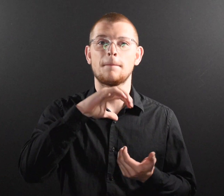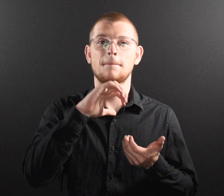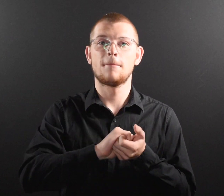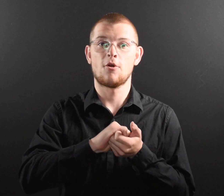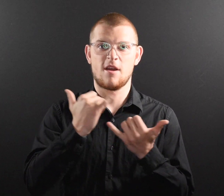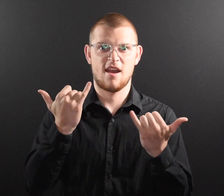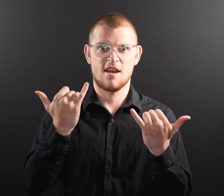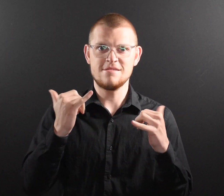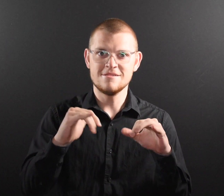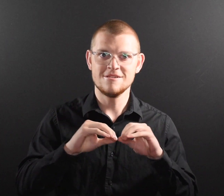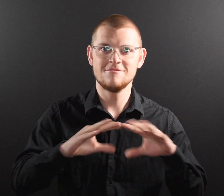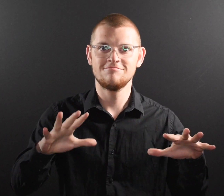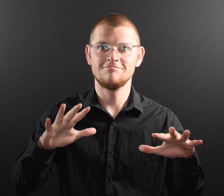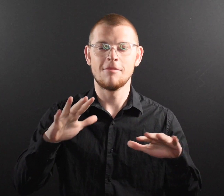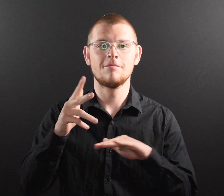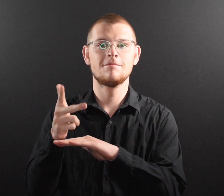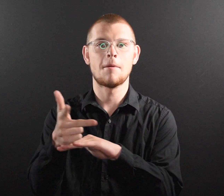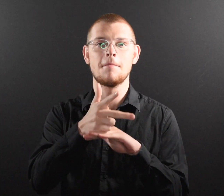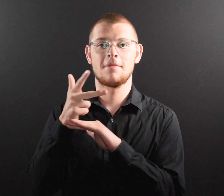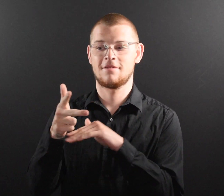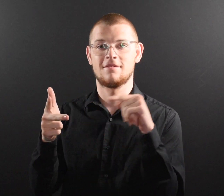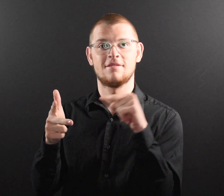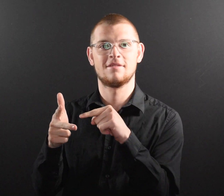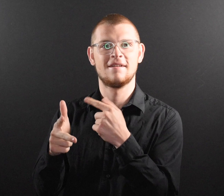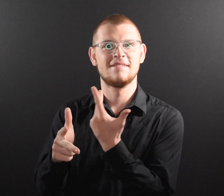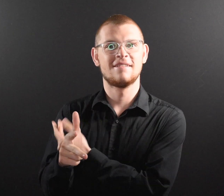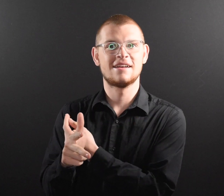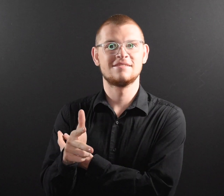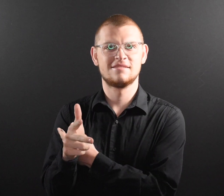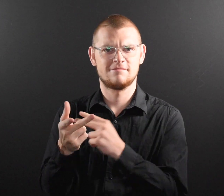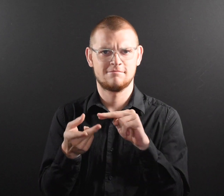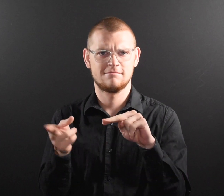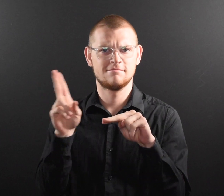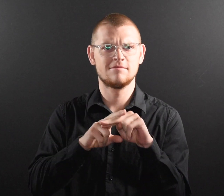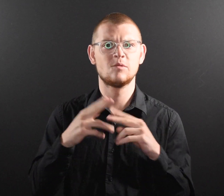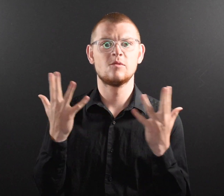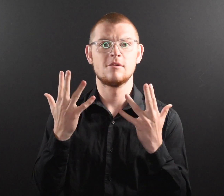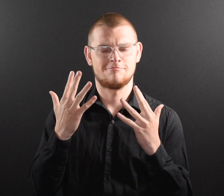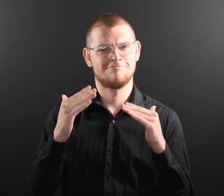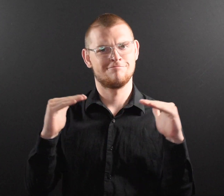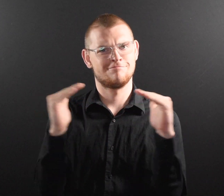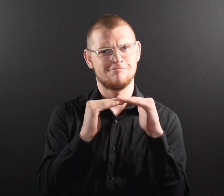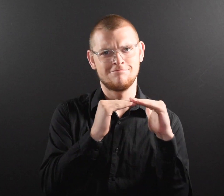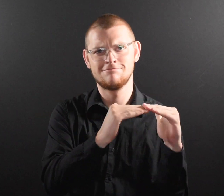Launch Mobile Vaccination Units to Increase Equitable Access to Vaccines